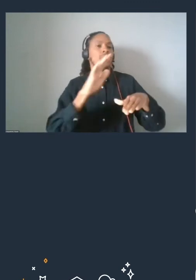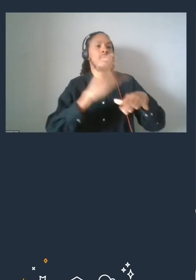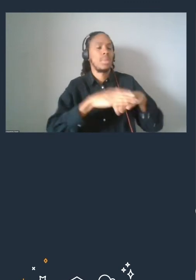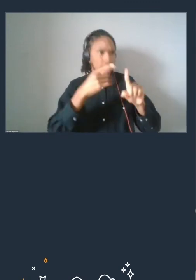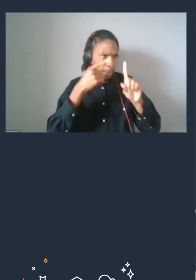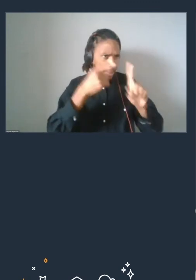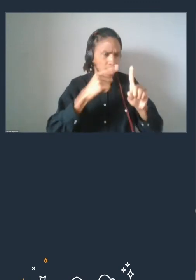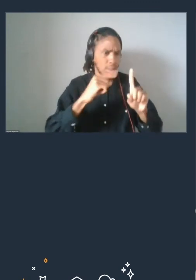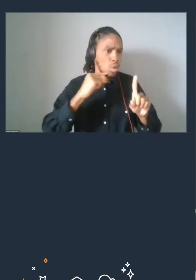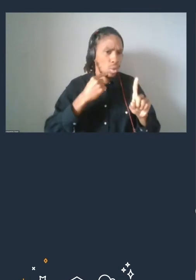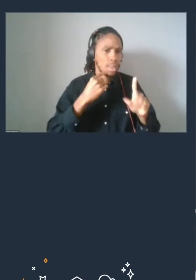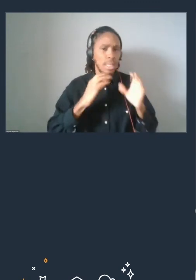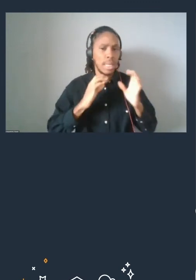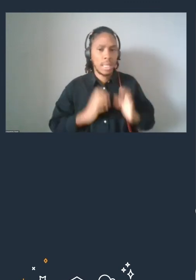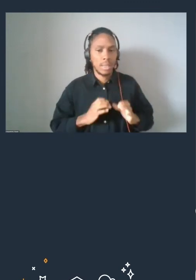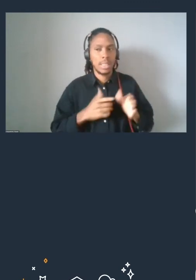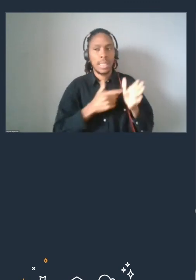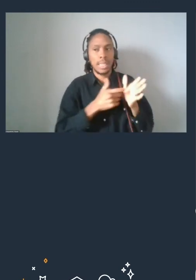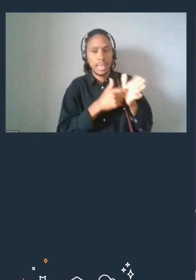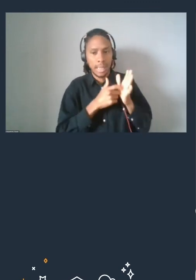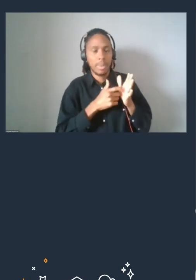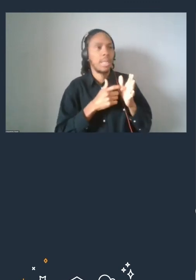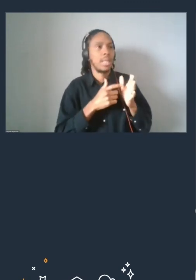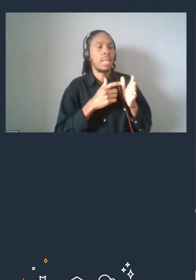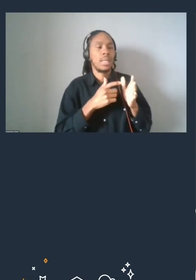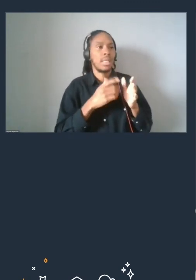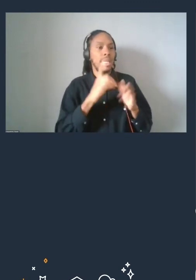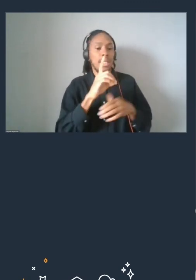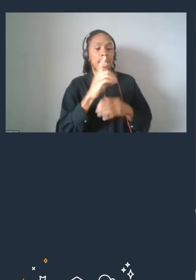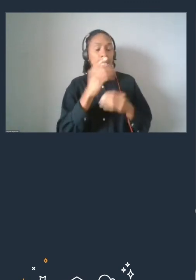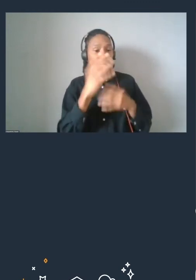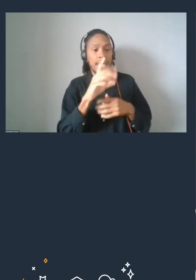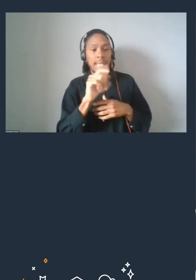The customer demand of data lake are becoming increasingly strong.